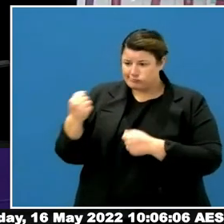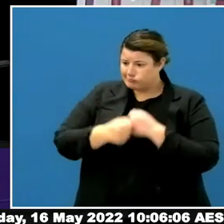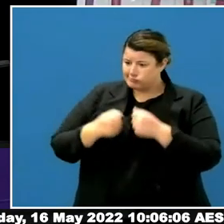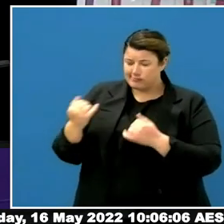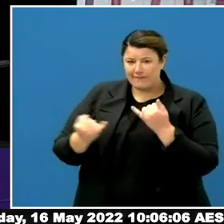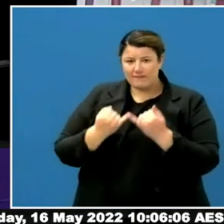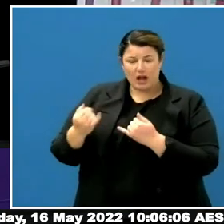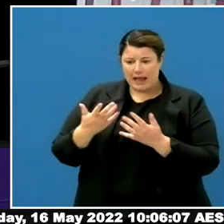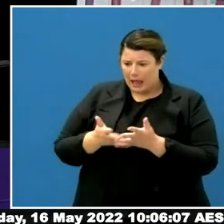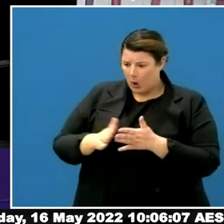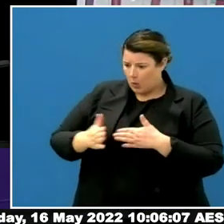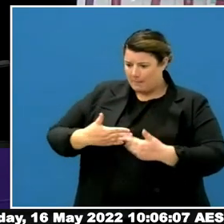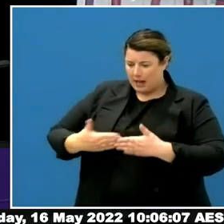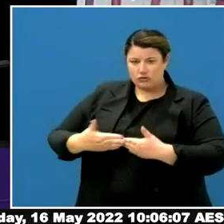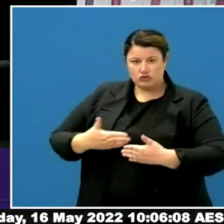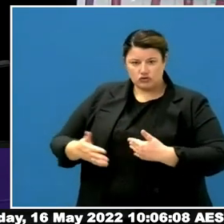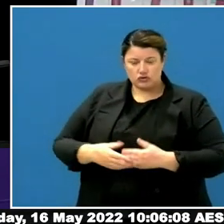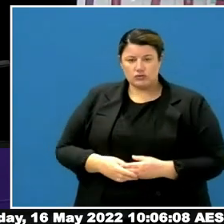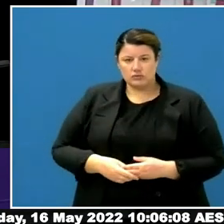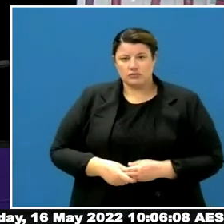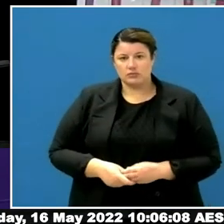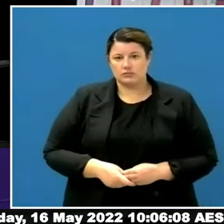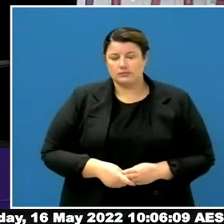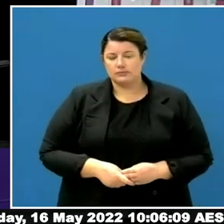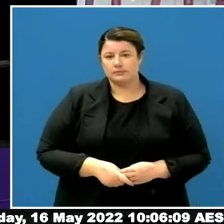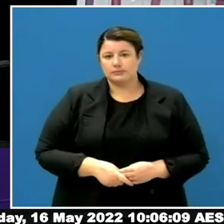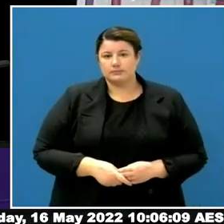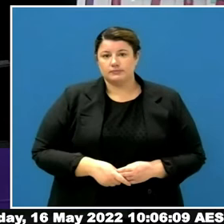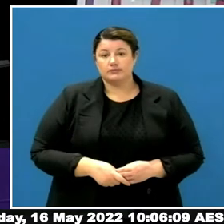The hearing considered also the compatibility of residents living in the same